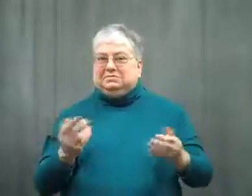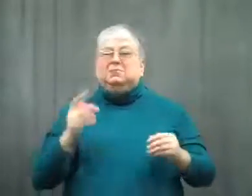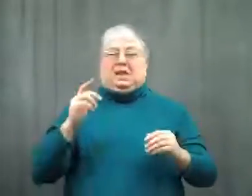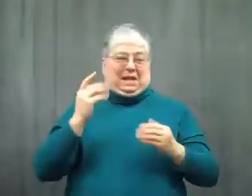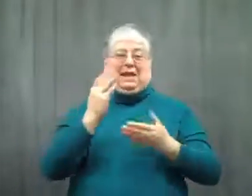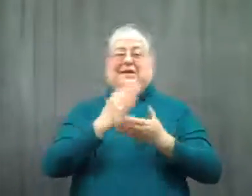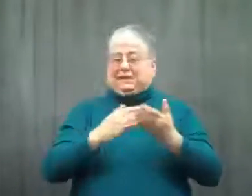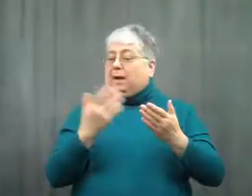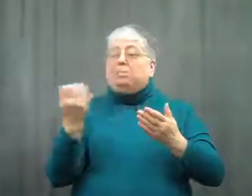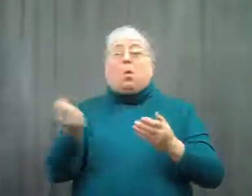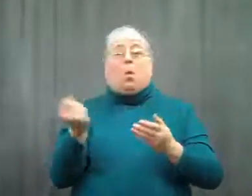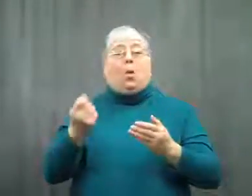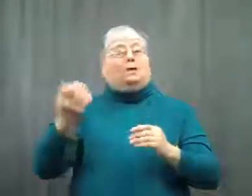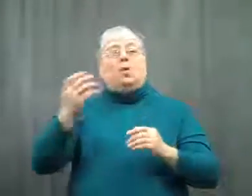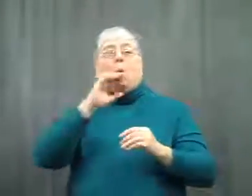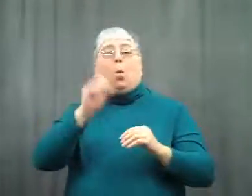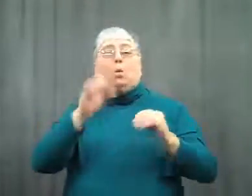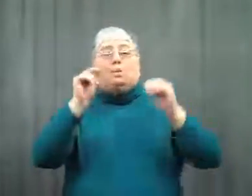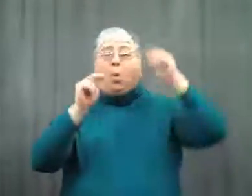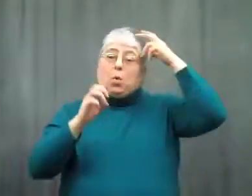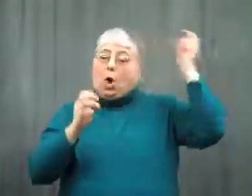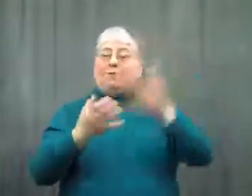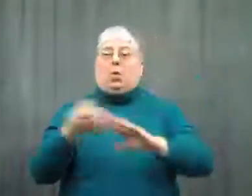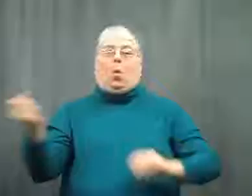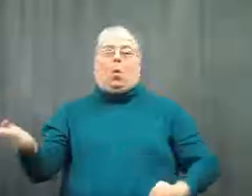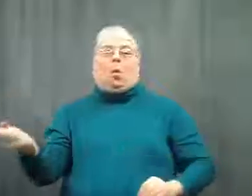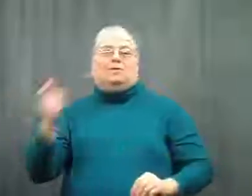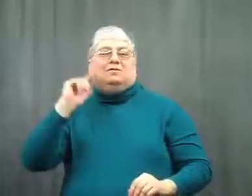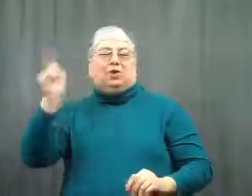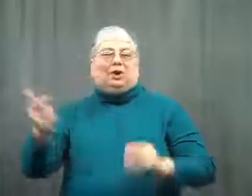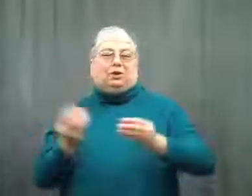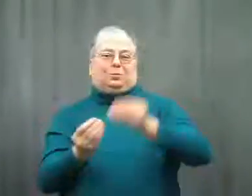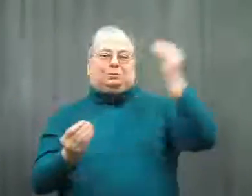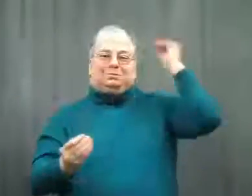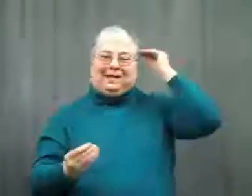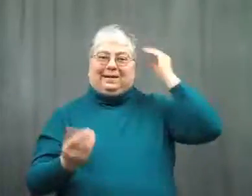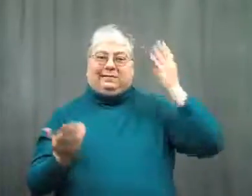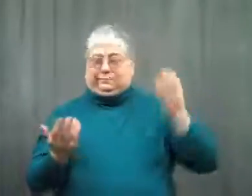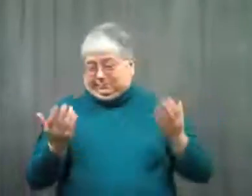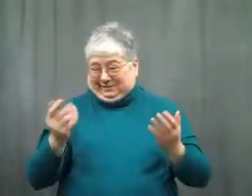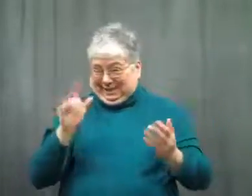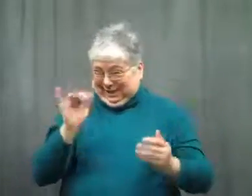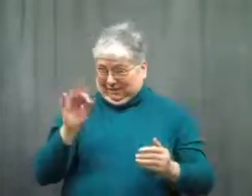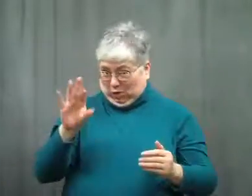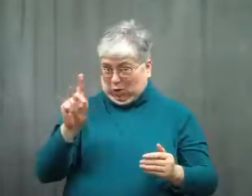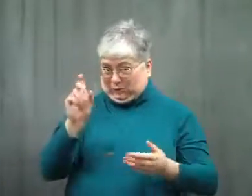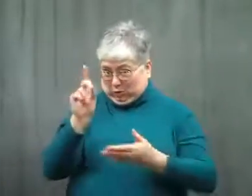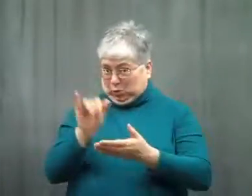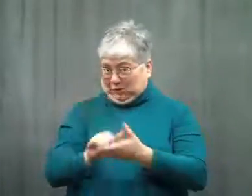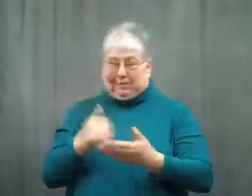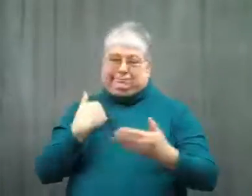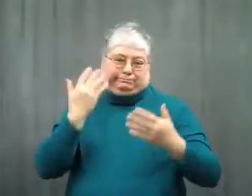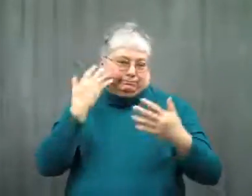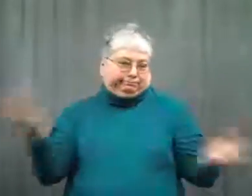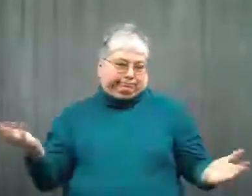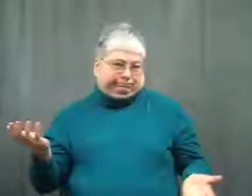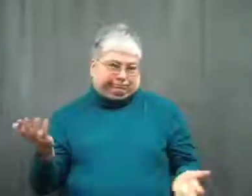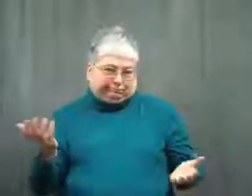In some cases, the removed bone is preserved so it can be put back in. I don't know whether that was done for Giffords or not.